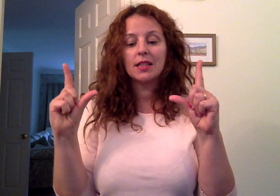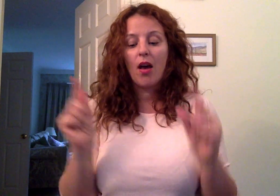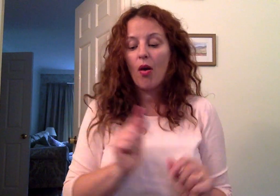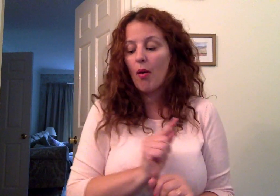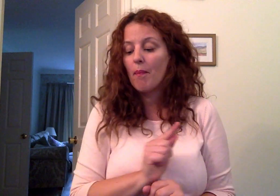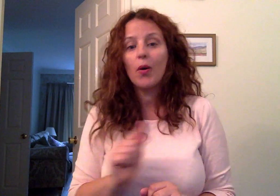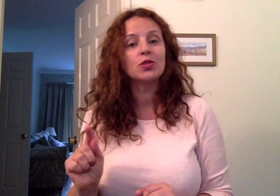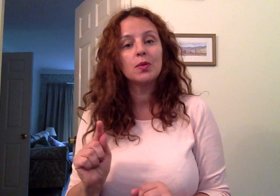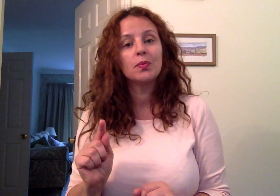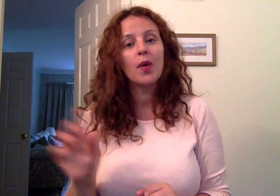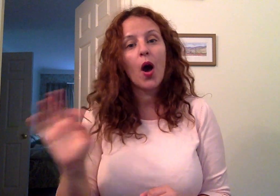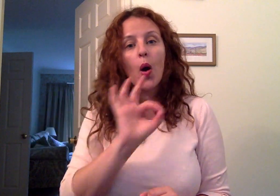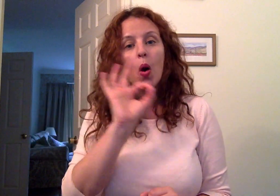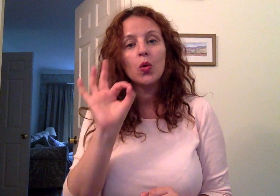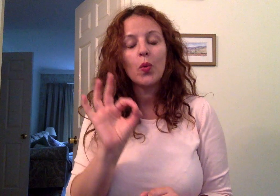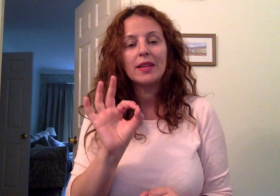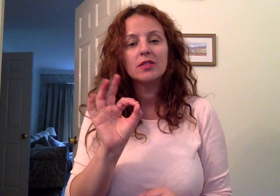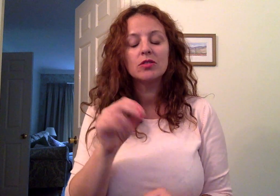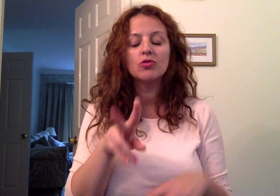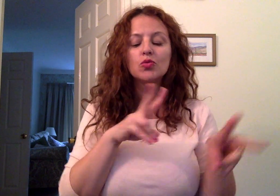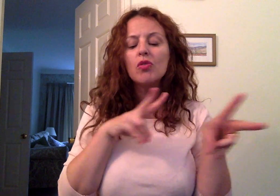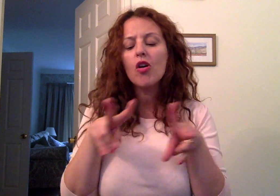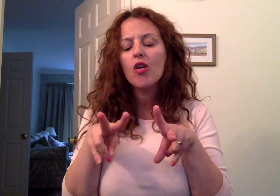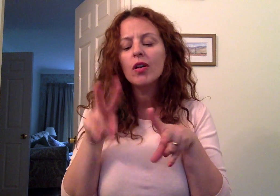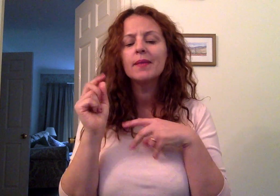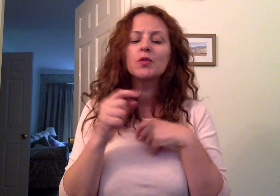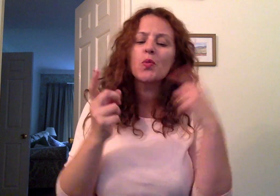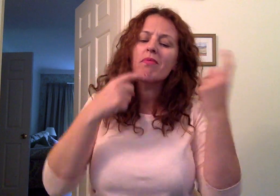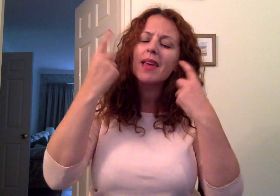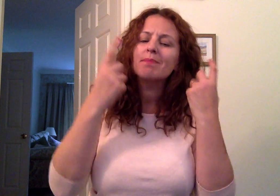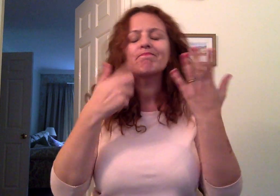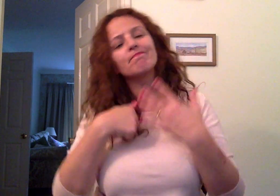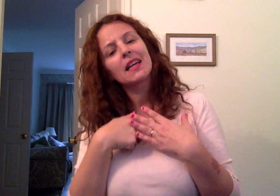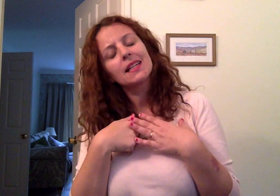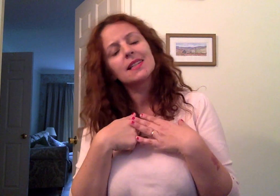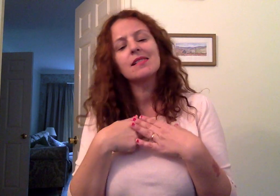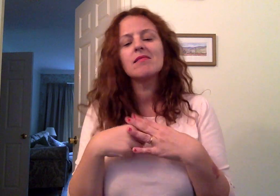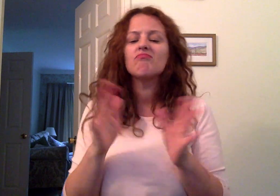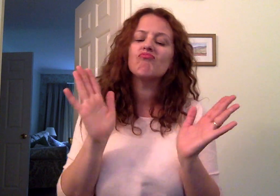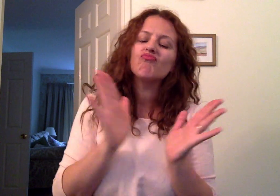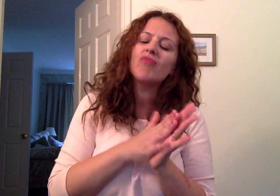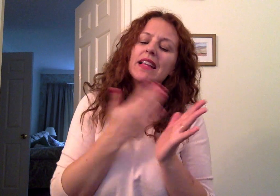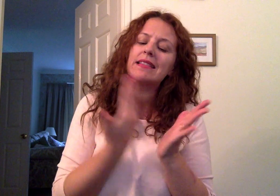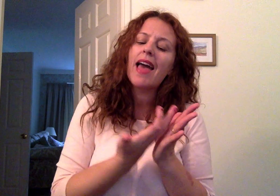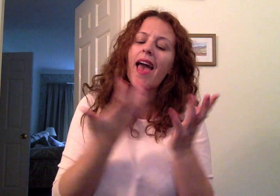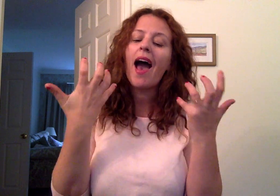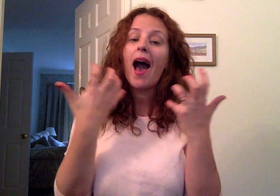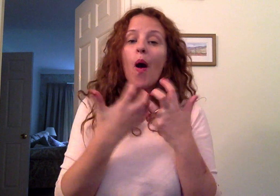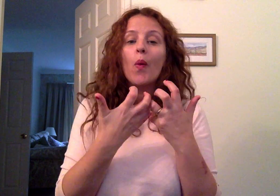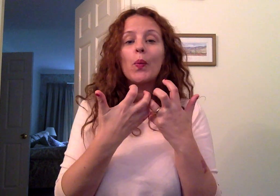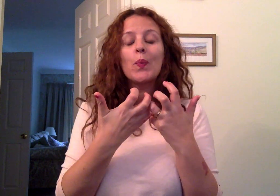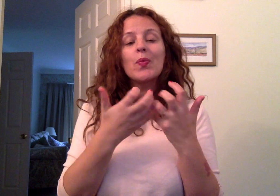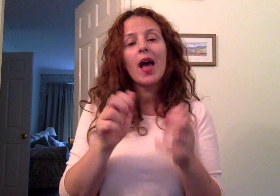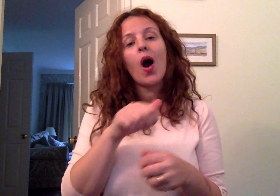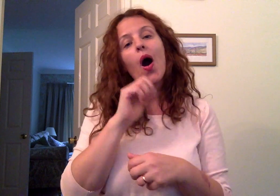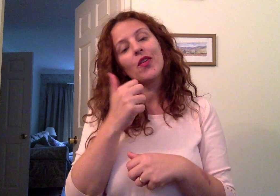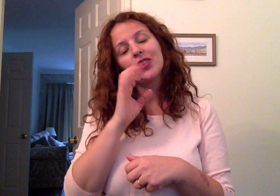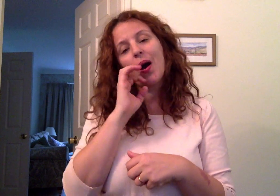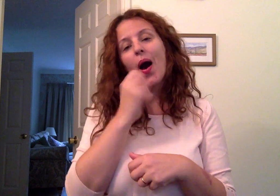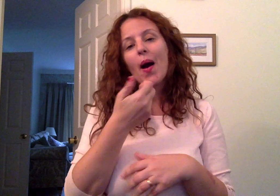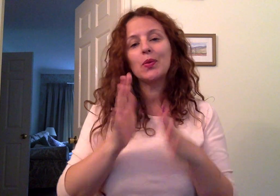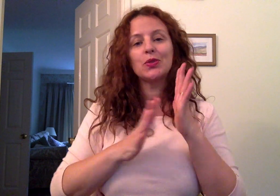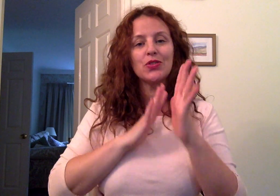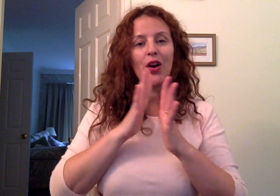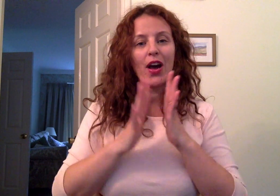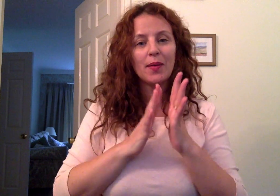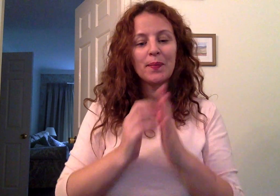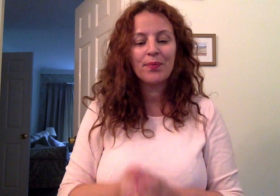At the bottom of the screen are the questions, have a think to see how you might translate them, then I will sign after.